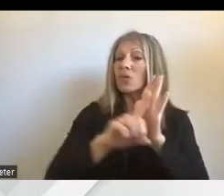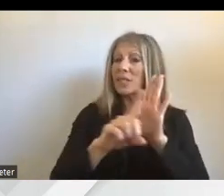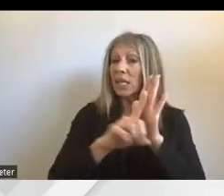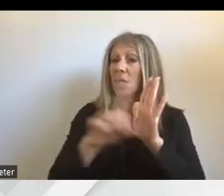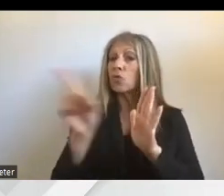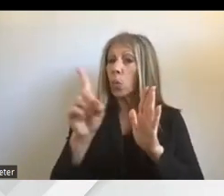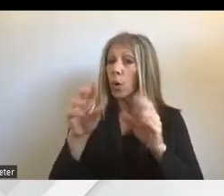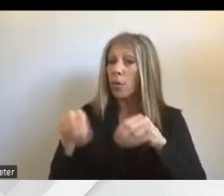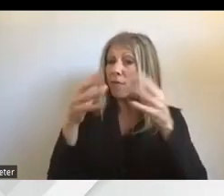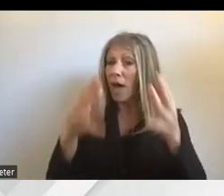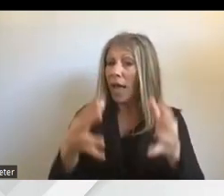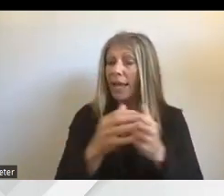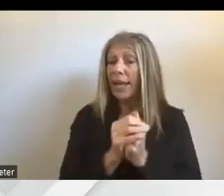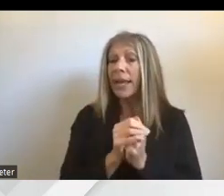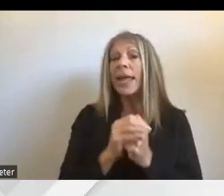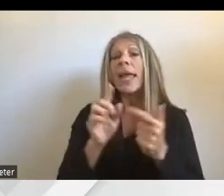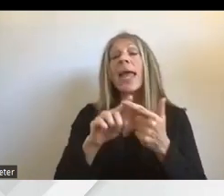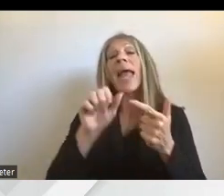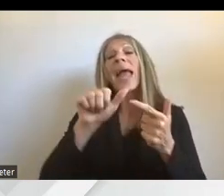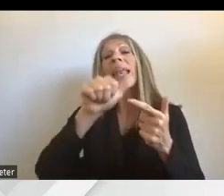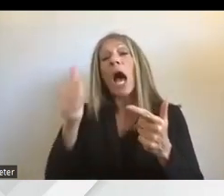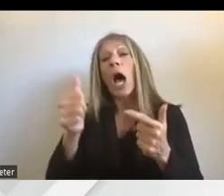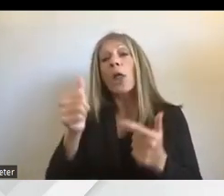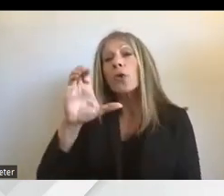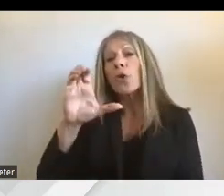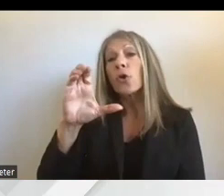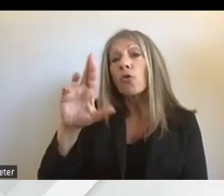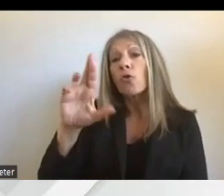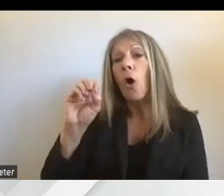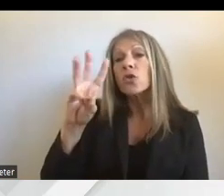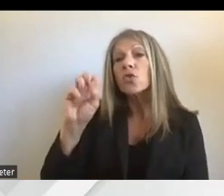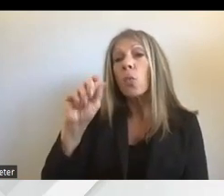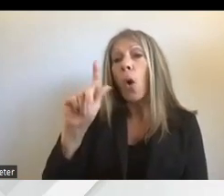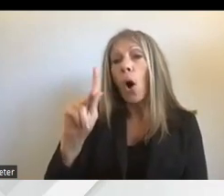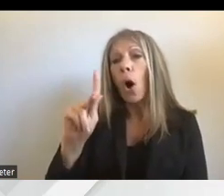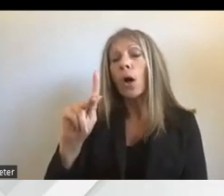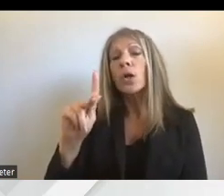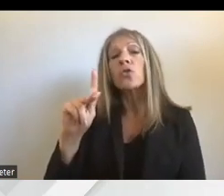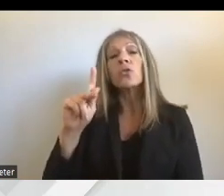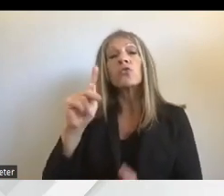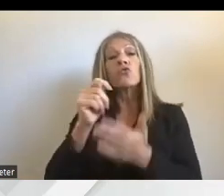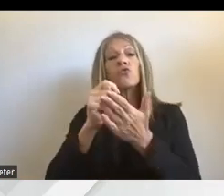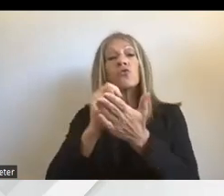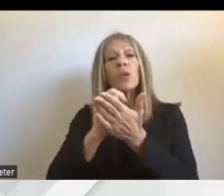where provided and other crosswalk treatment types for accessible pedestrian crossings.